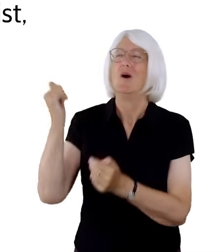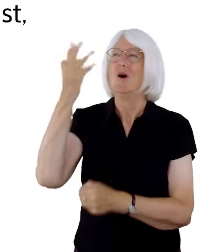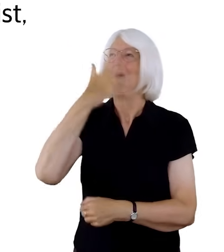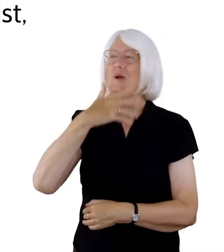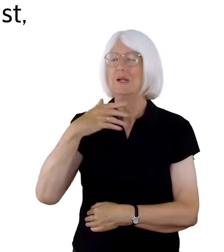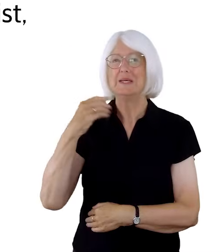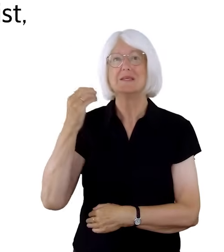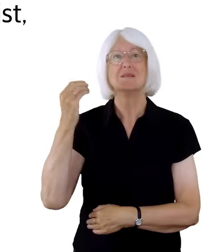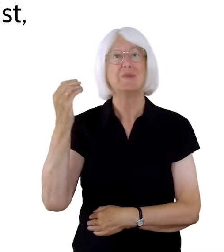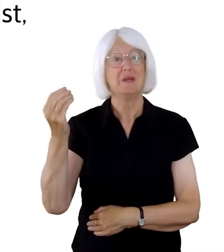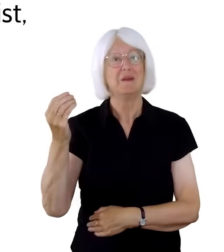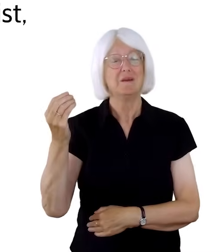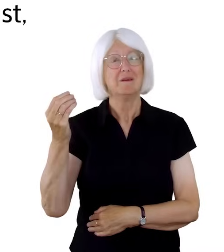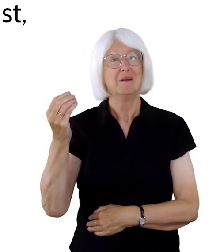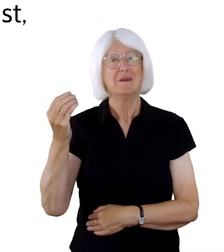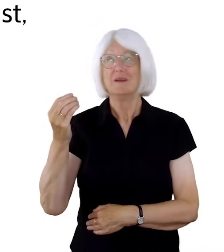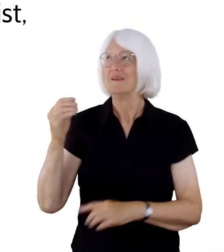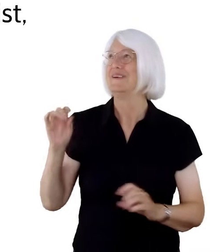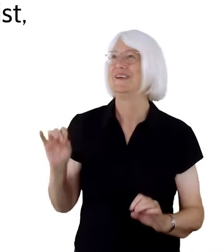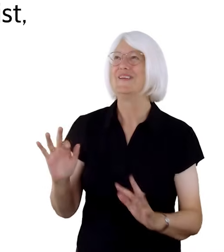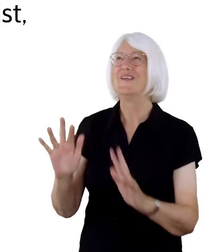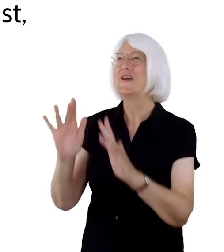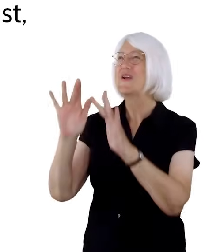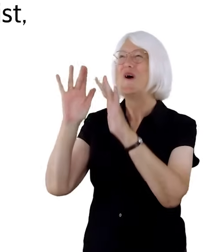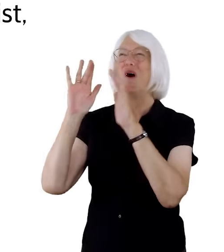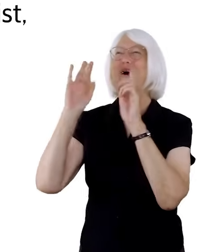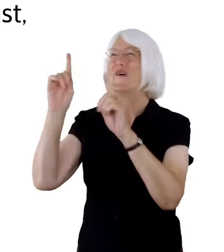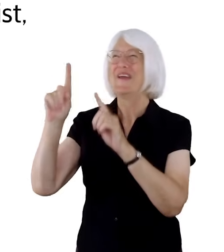With the Holy Spirit